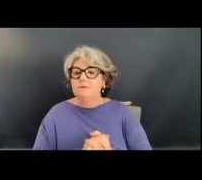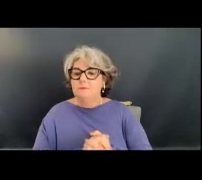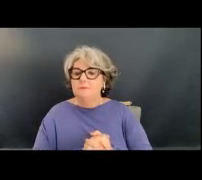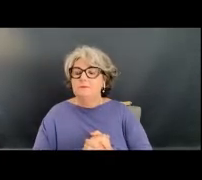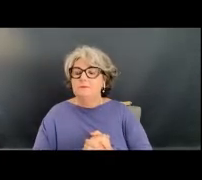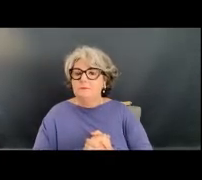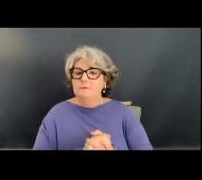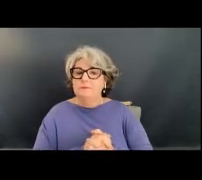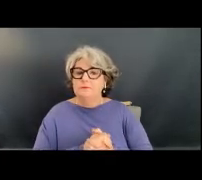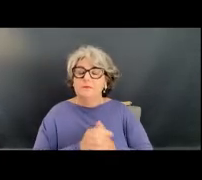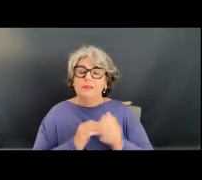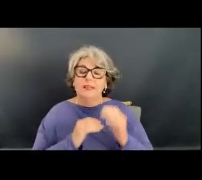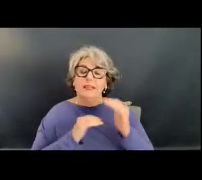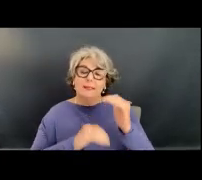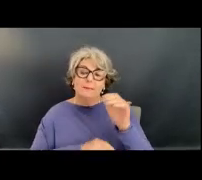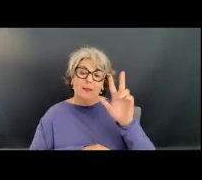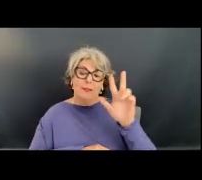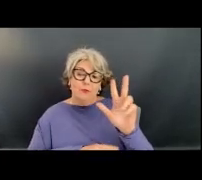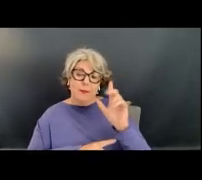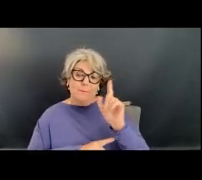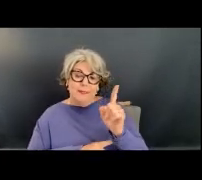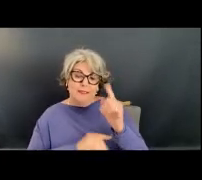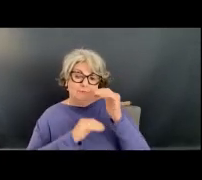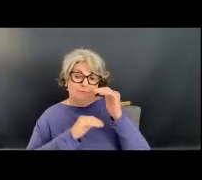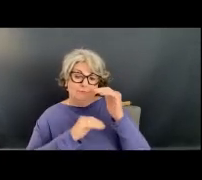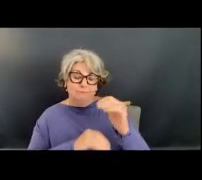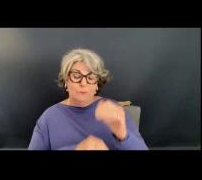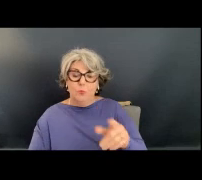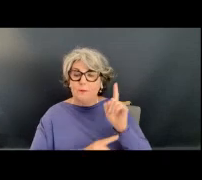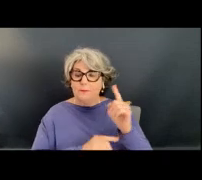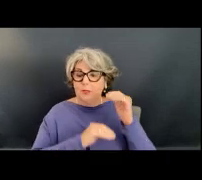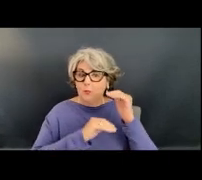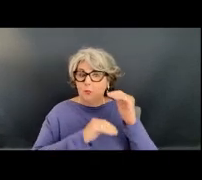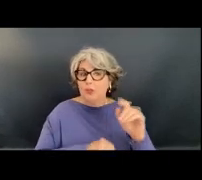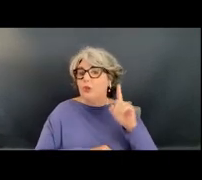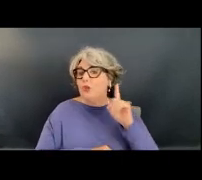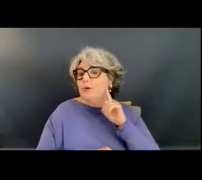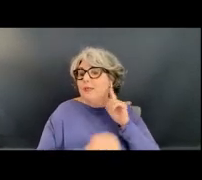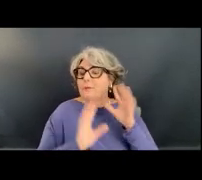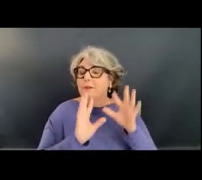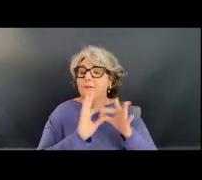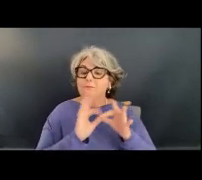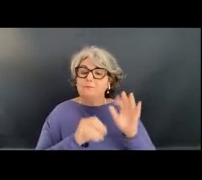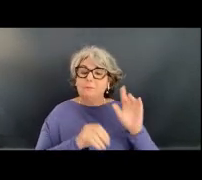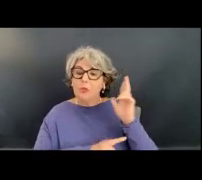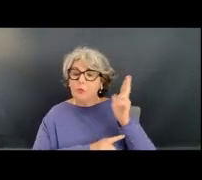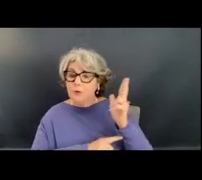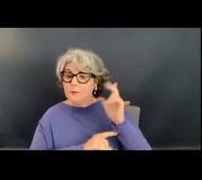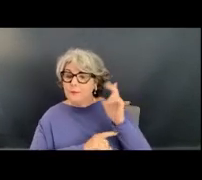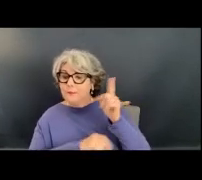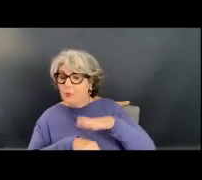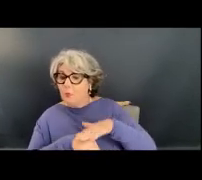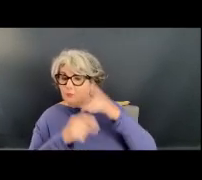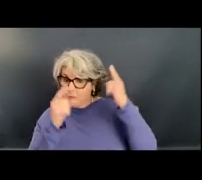minute warning just for timing. So you will hear me verbally giving them that. And we agreed that that was the best way to do it.